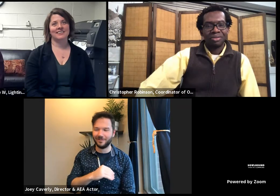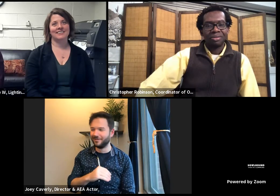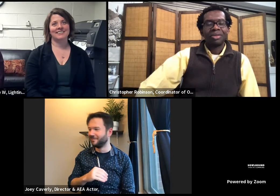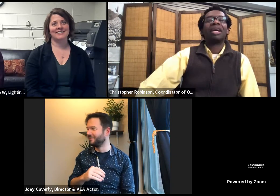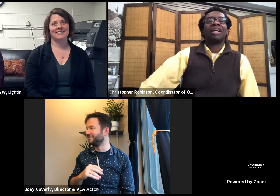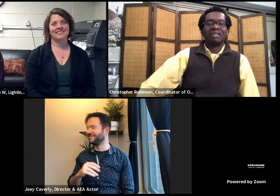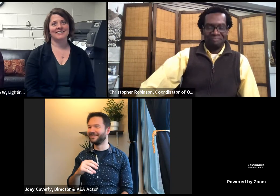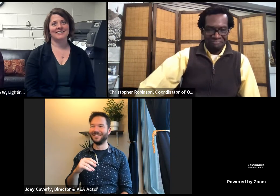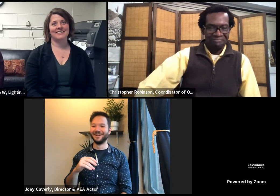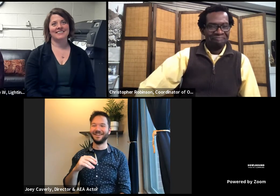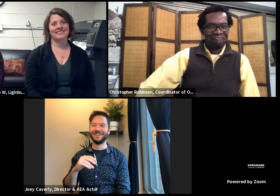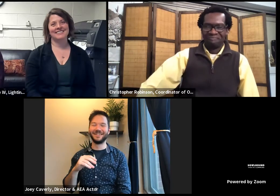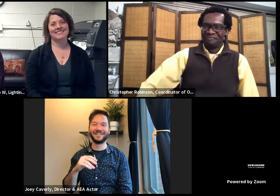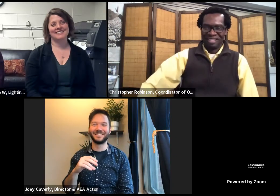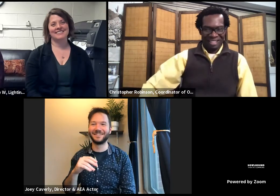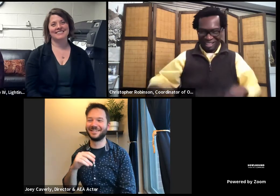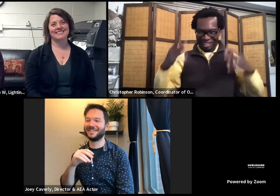"and that's the only way to do it," they're lying.